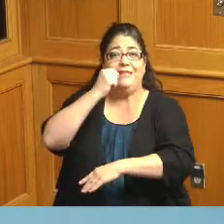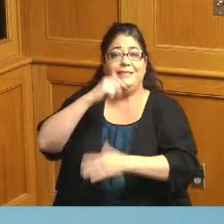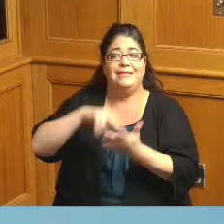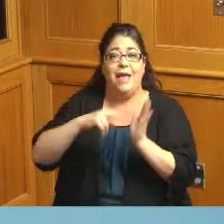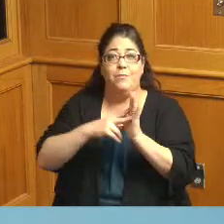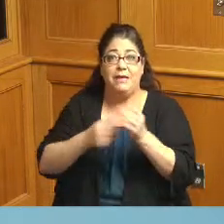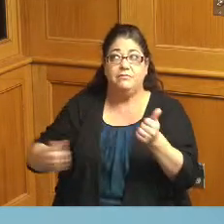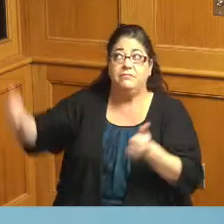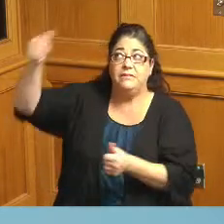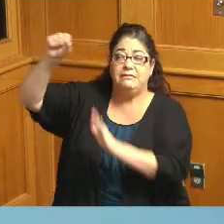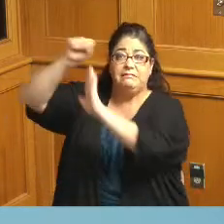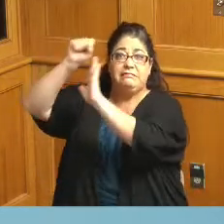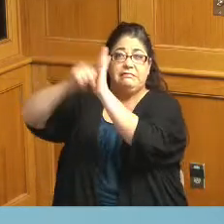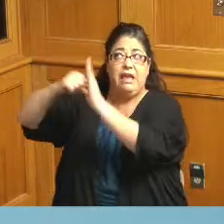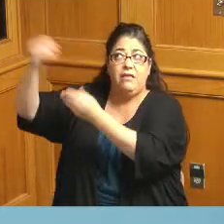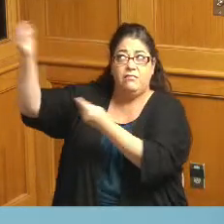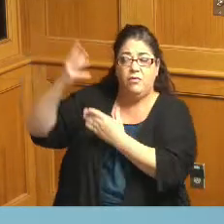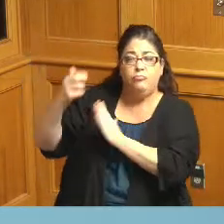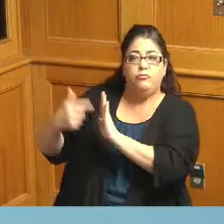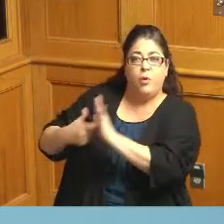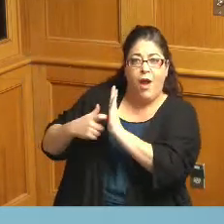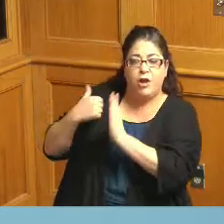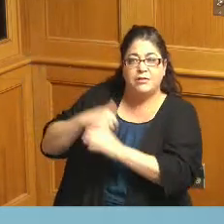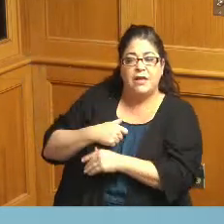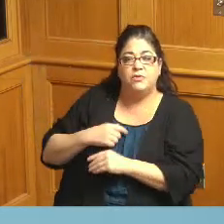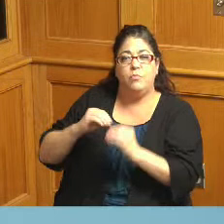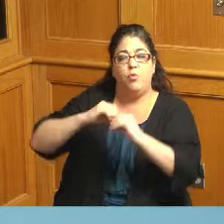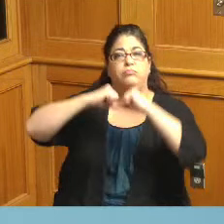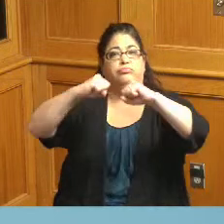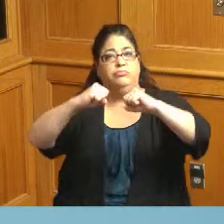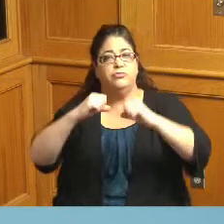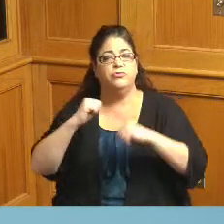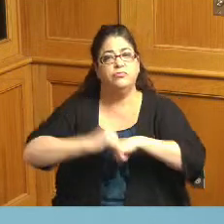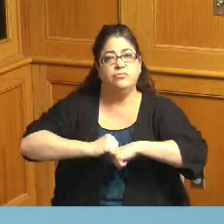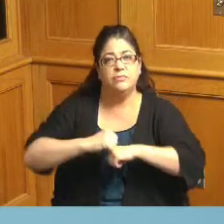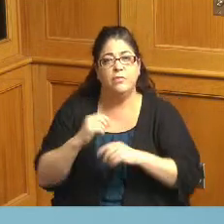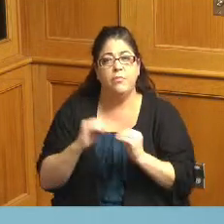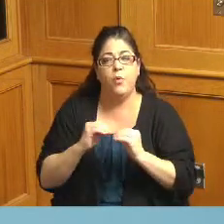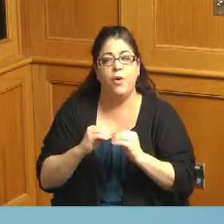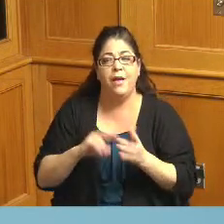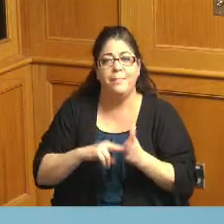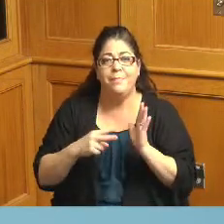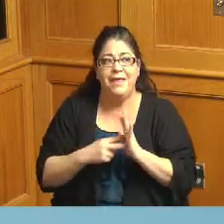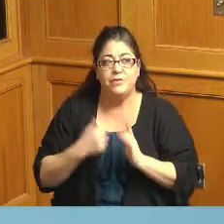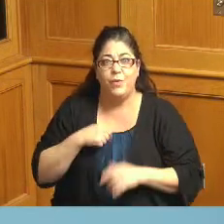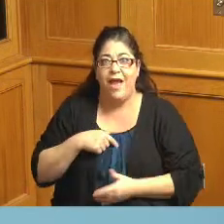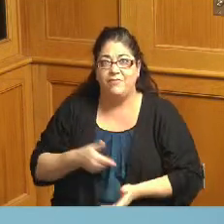in terms of our cyber security regime and but also for us that means we need to hire employees